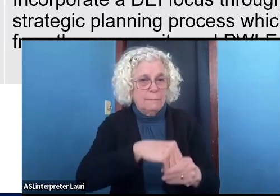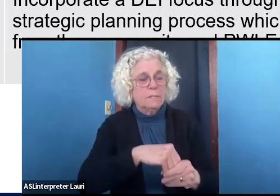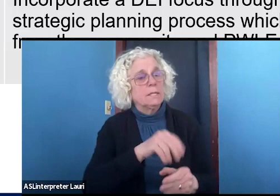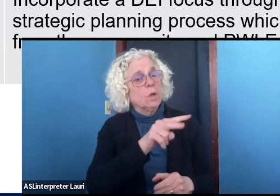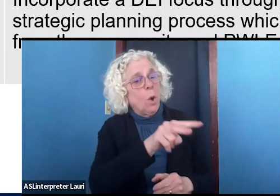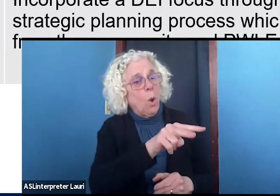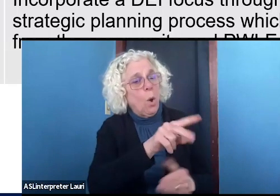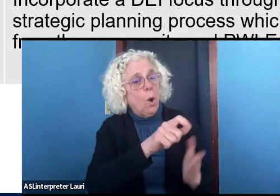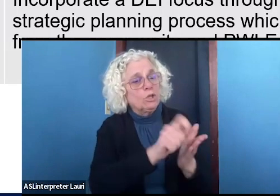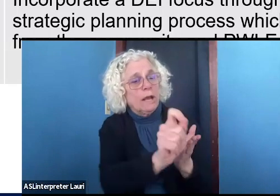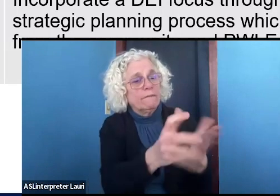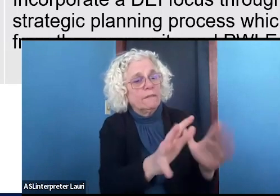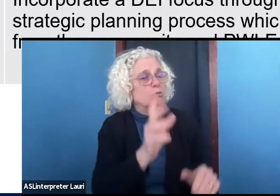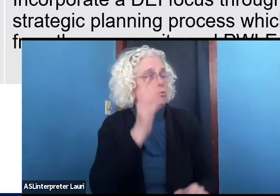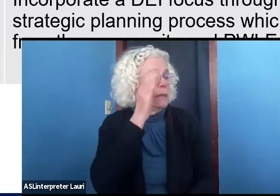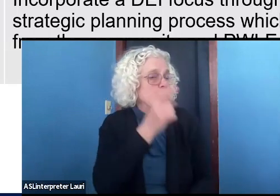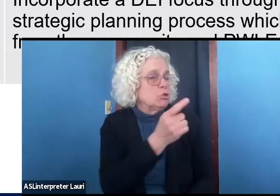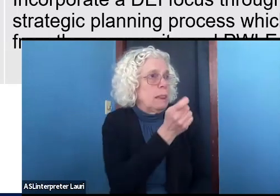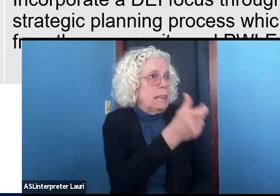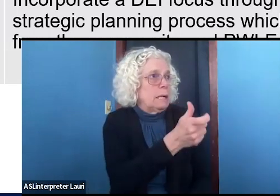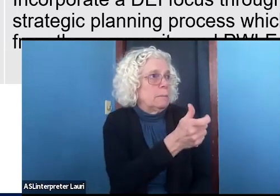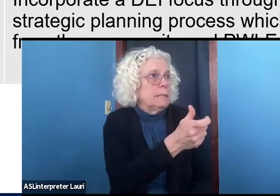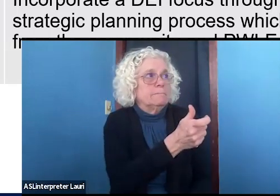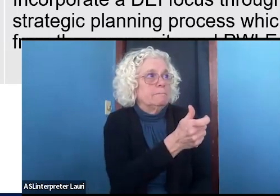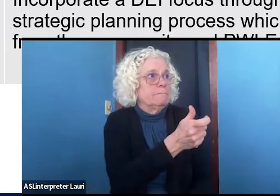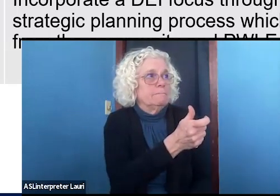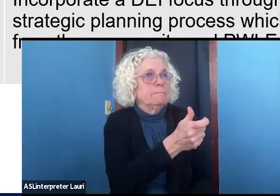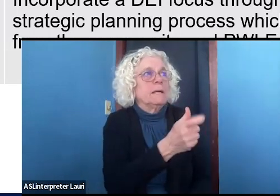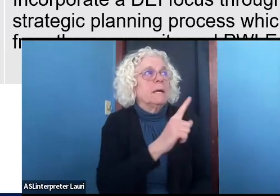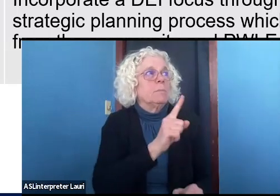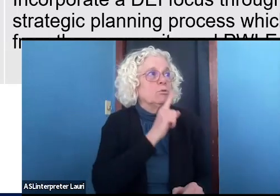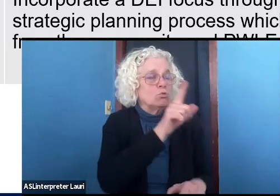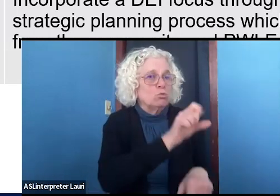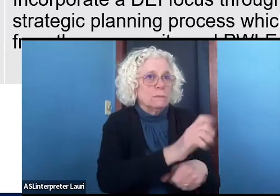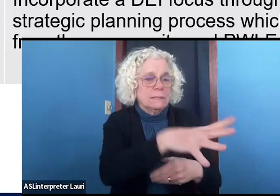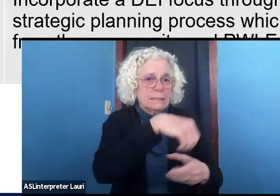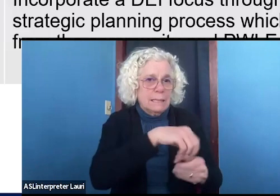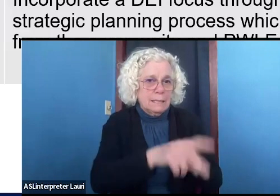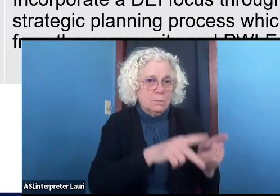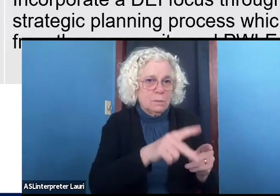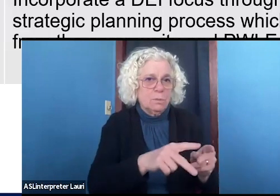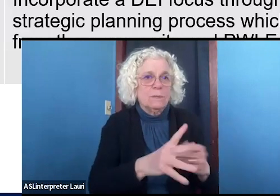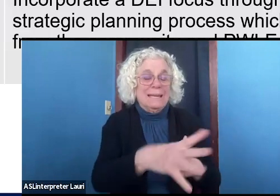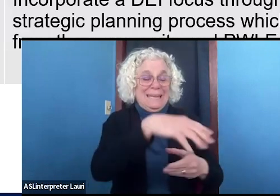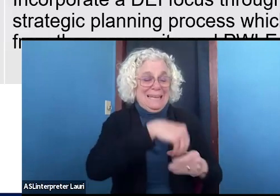not just listening to the folks who show up or who are the loudest. Engagement really requires active support